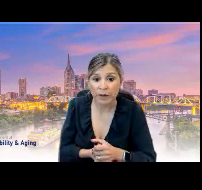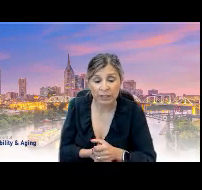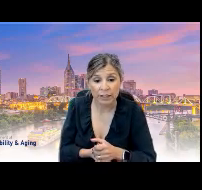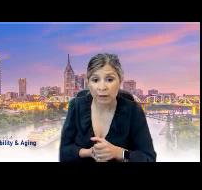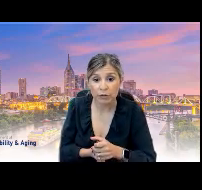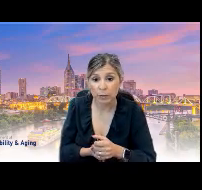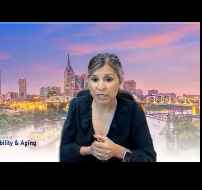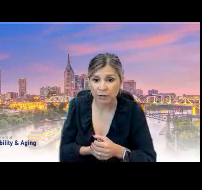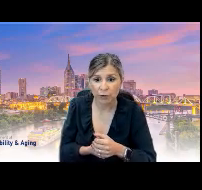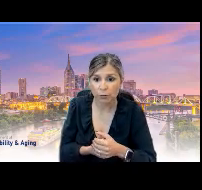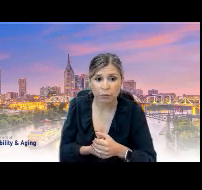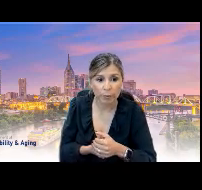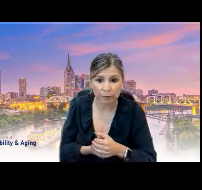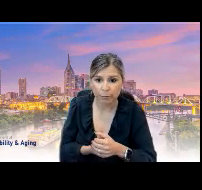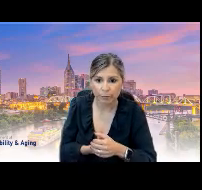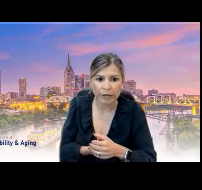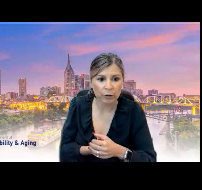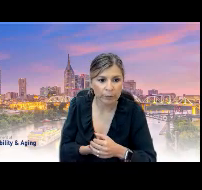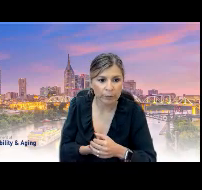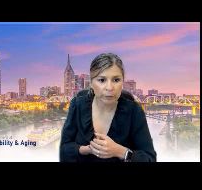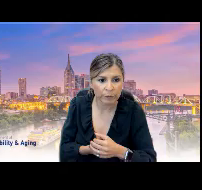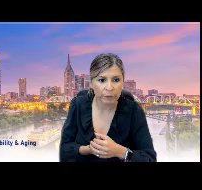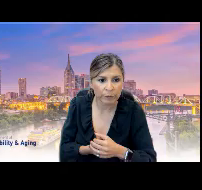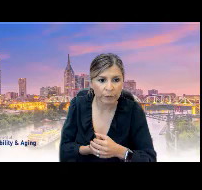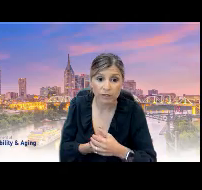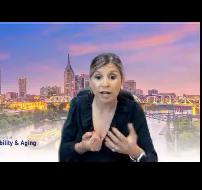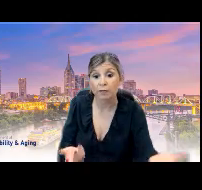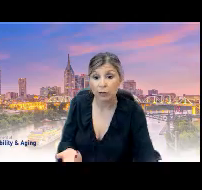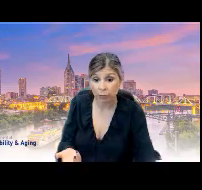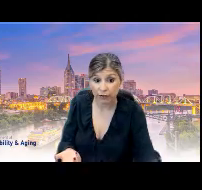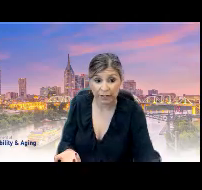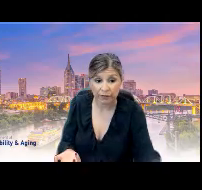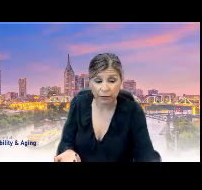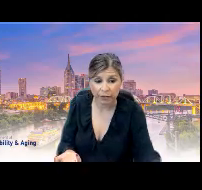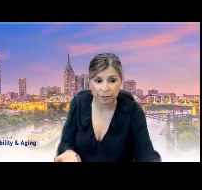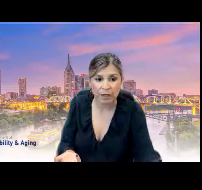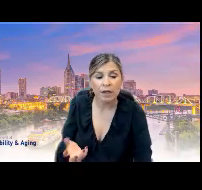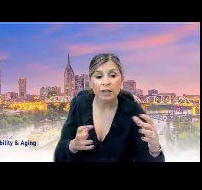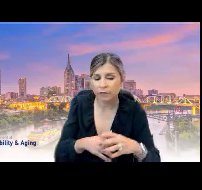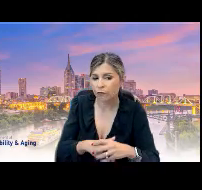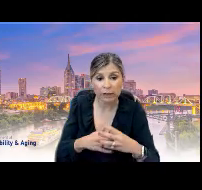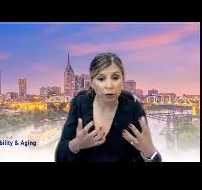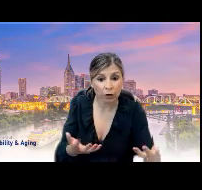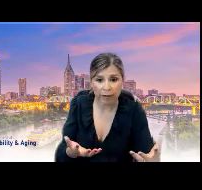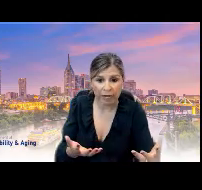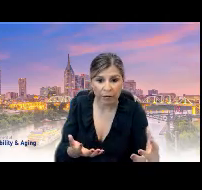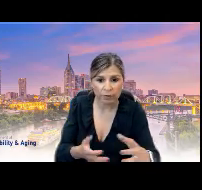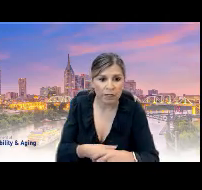unable to obtain food, prepare meals or lack support to have meals provided for them Braille or homebound.